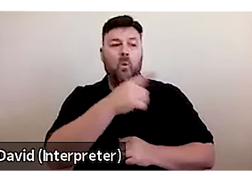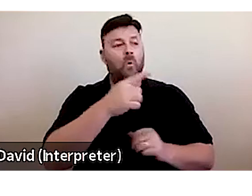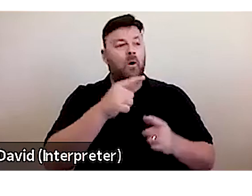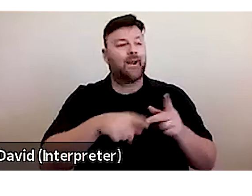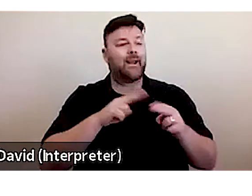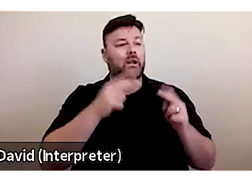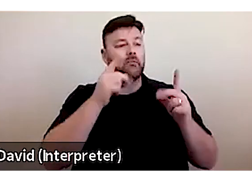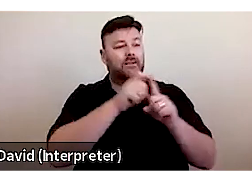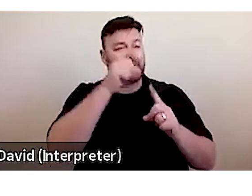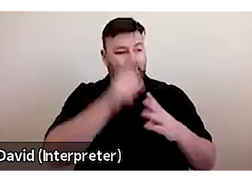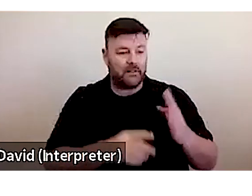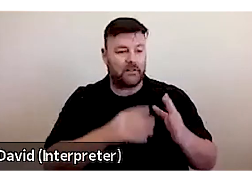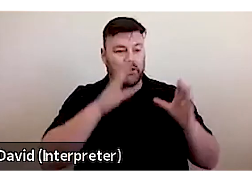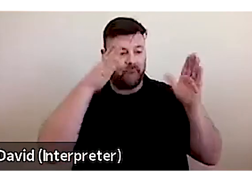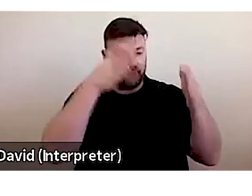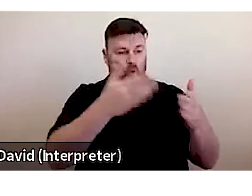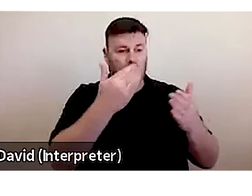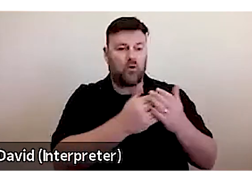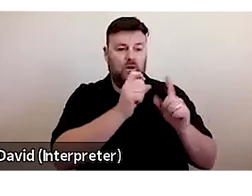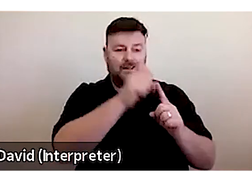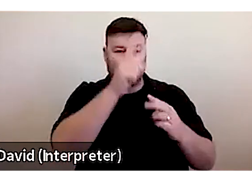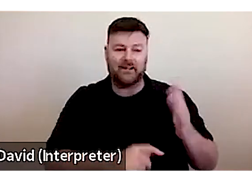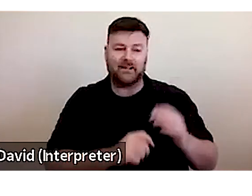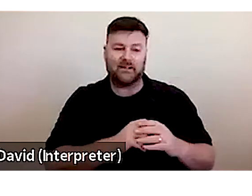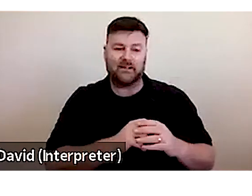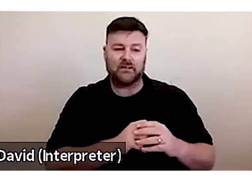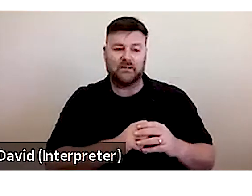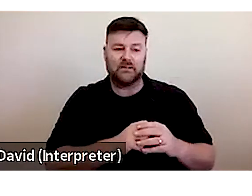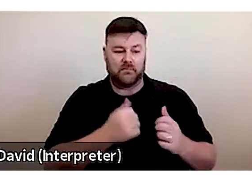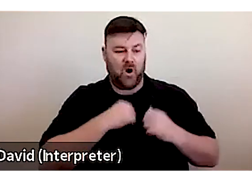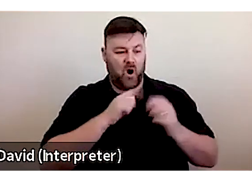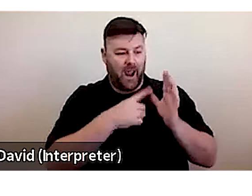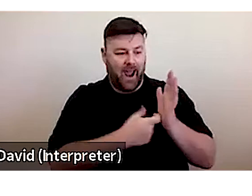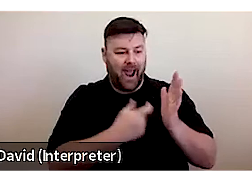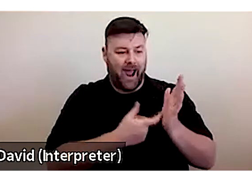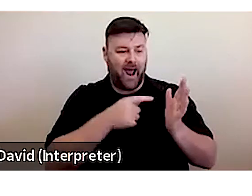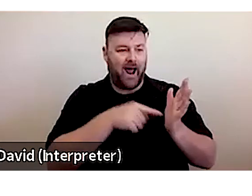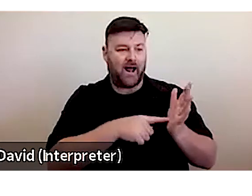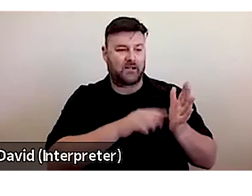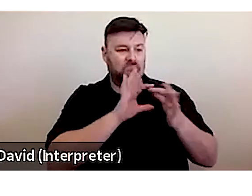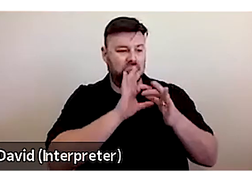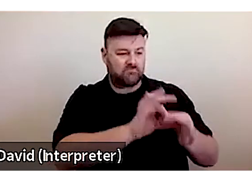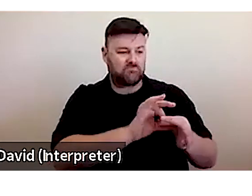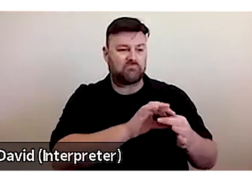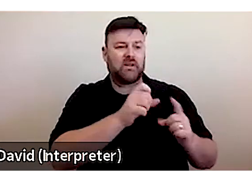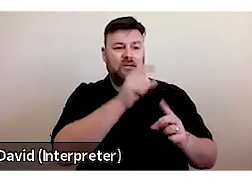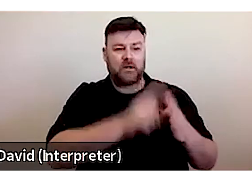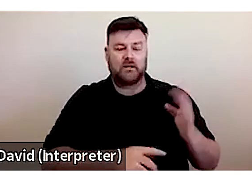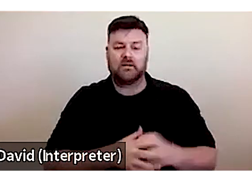disability. All that you will be included in an Aboriginal show or a disabled